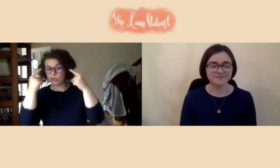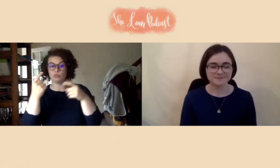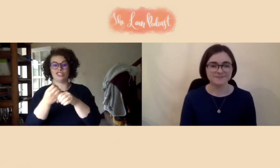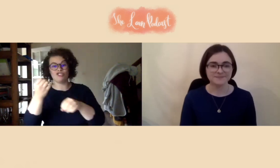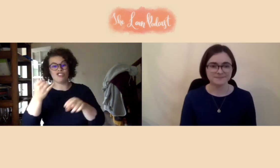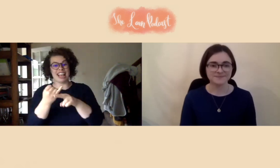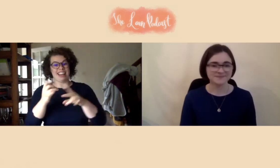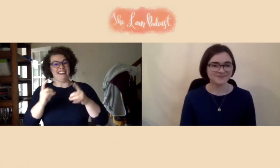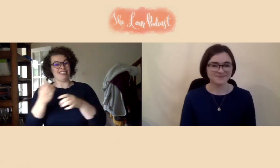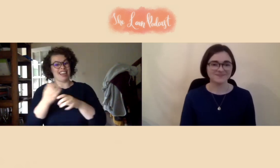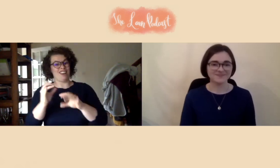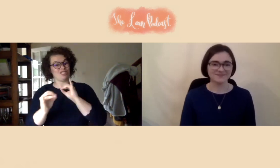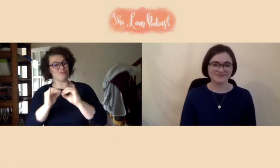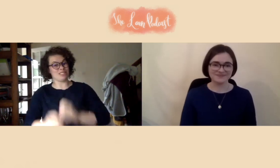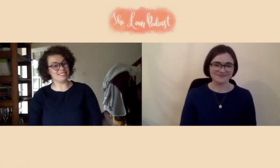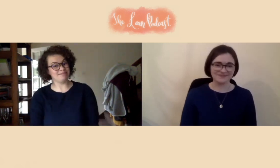I'm so excited to talk to her .